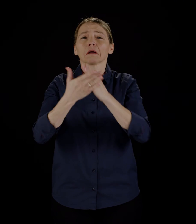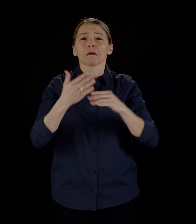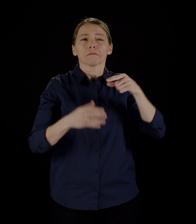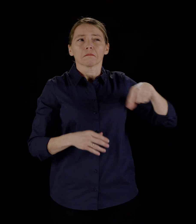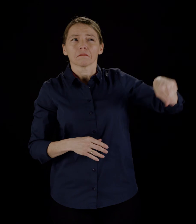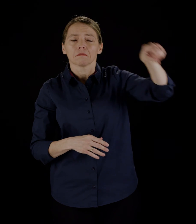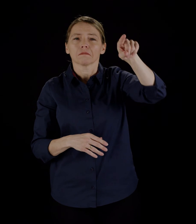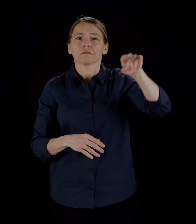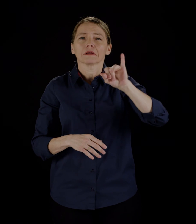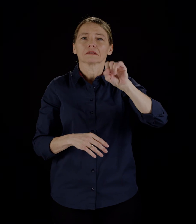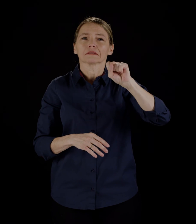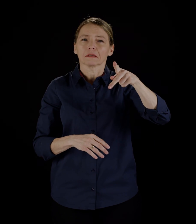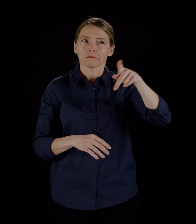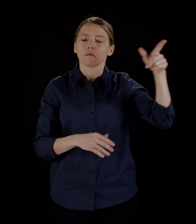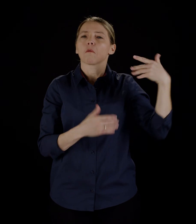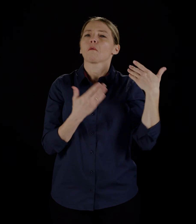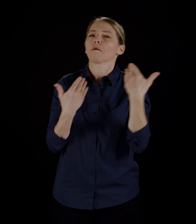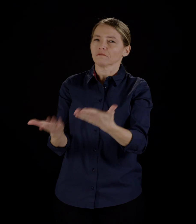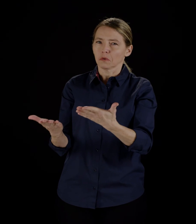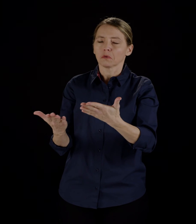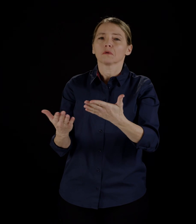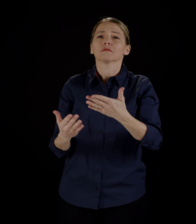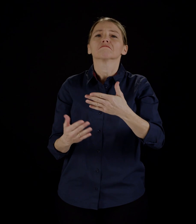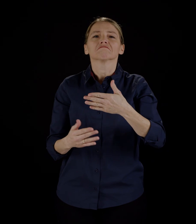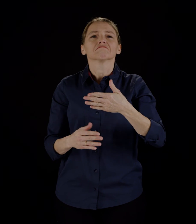Some ISPs offer Prepaid Services.